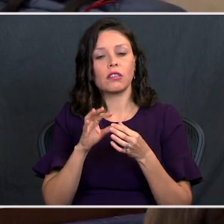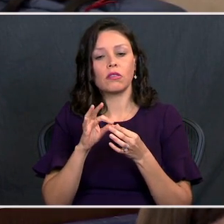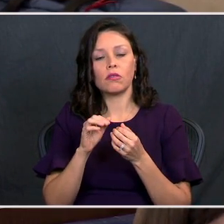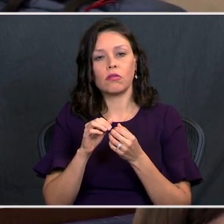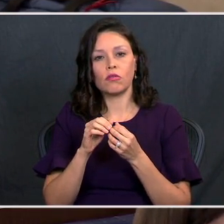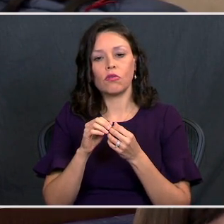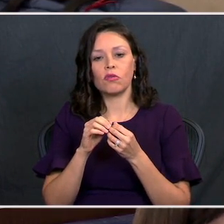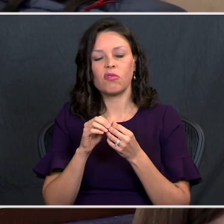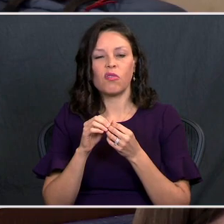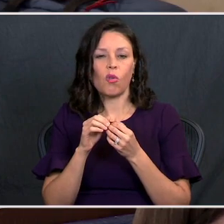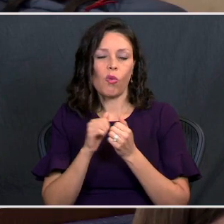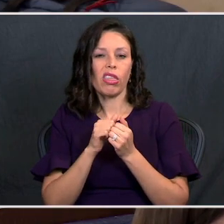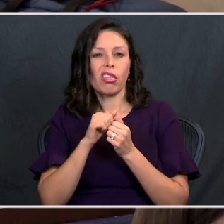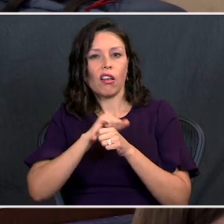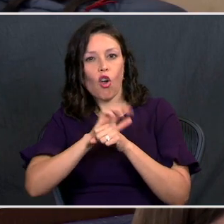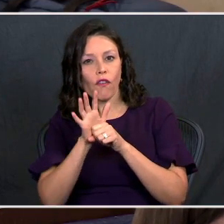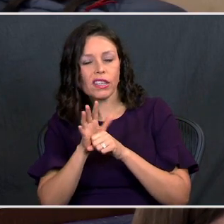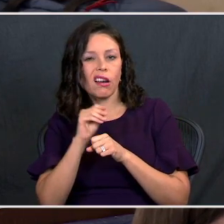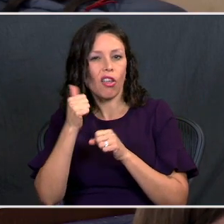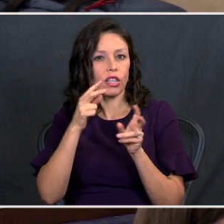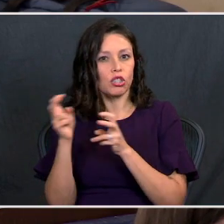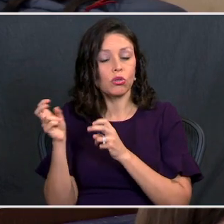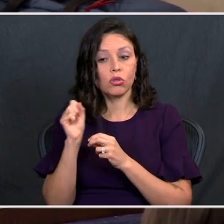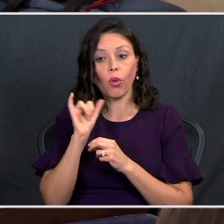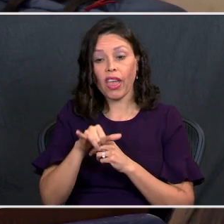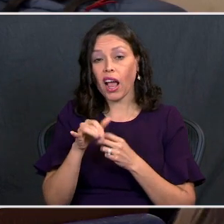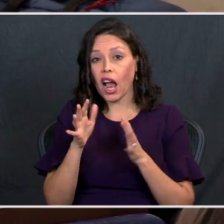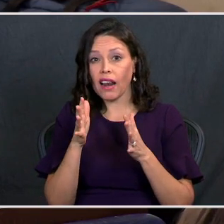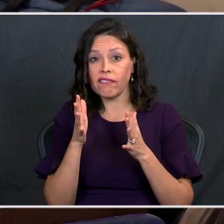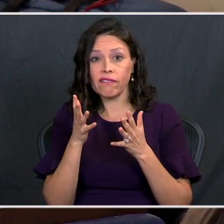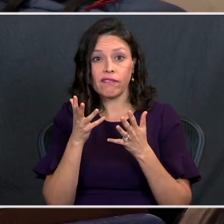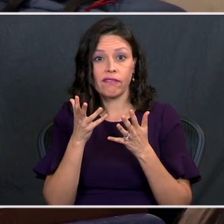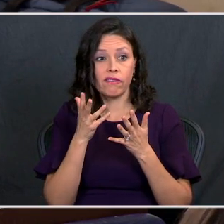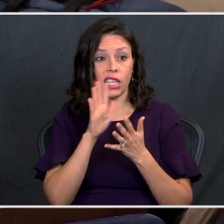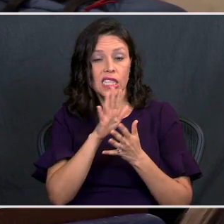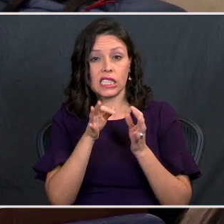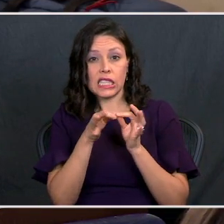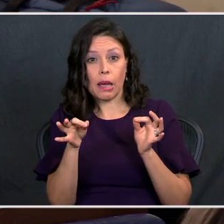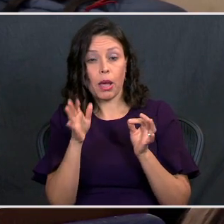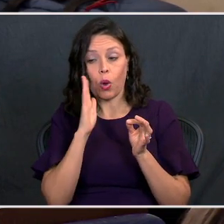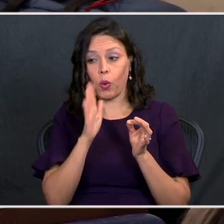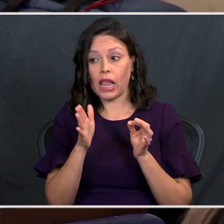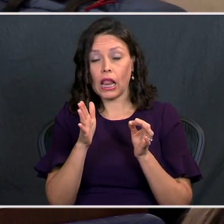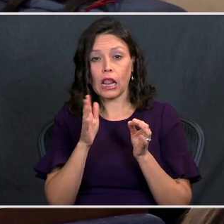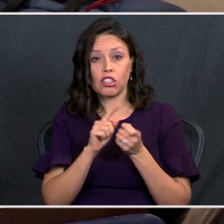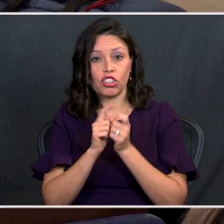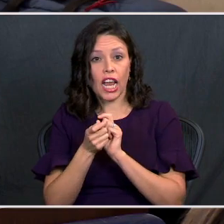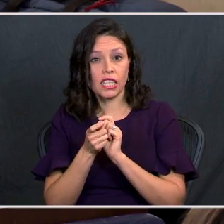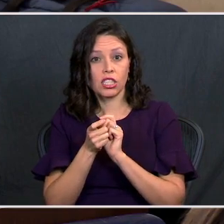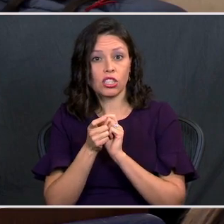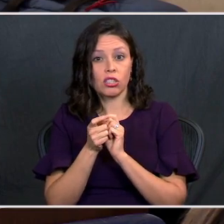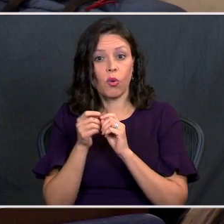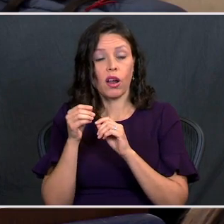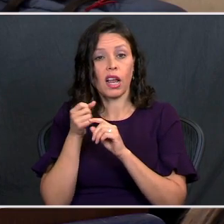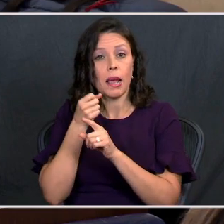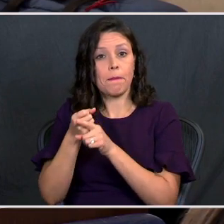and other issues. Is that likely -- is that kind of statement today likely to change or affect the stance that the U.S. --